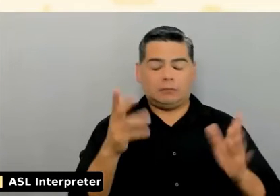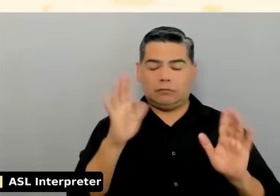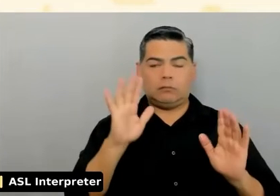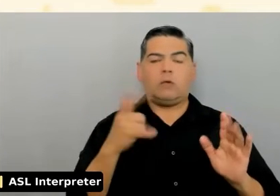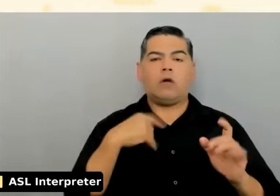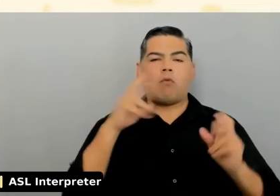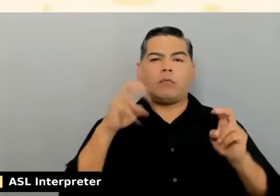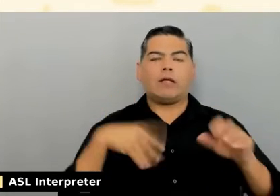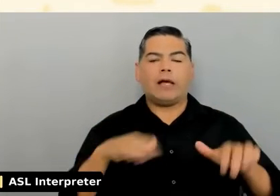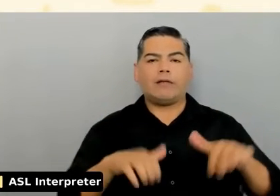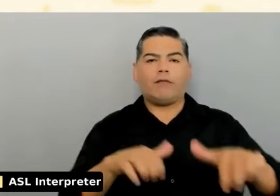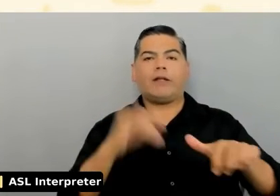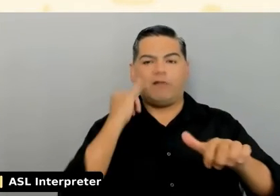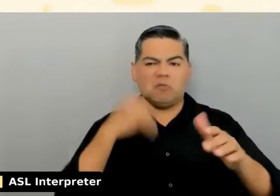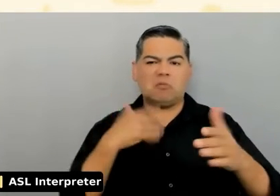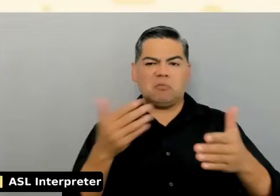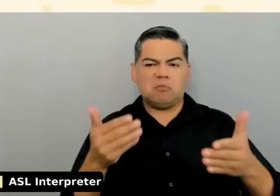if you decide to press enter.